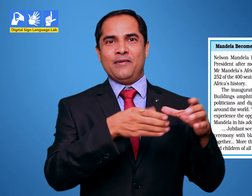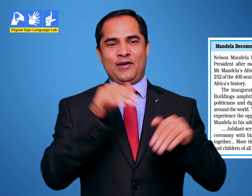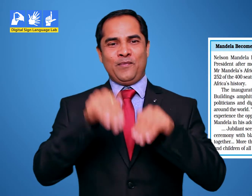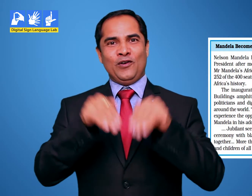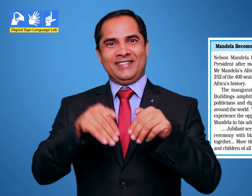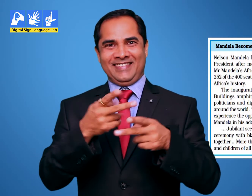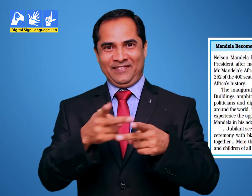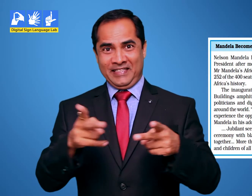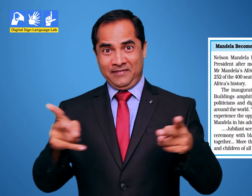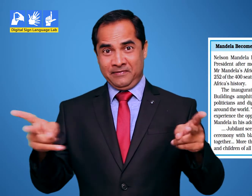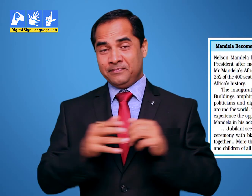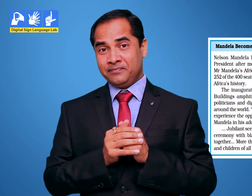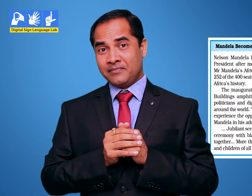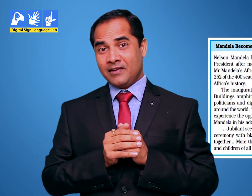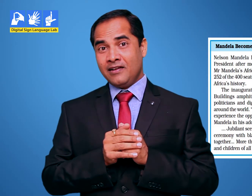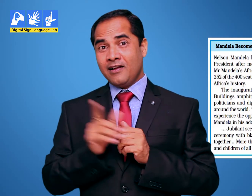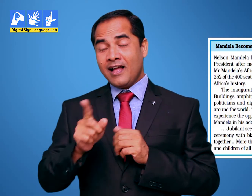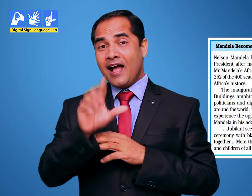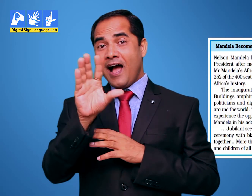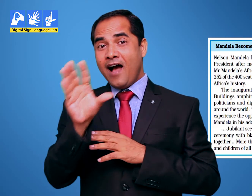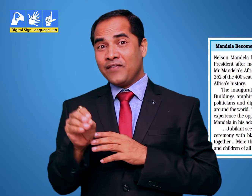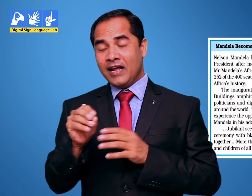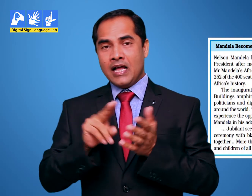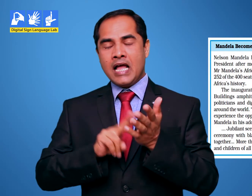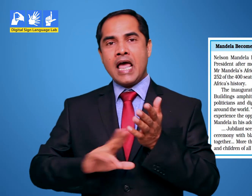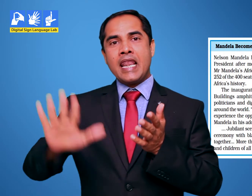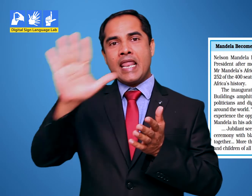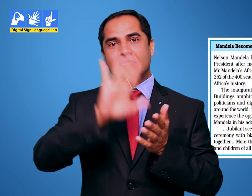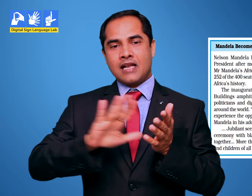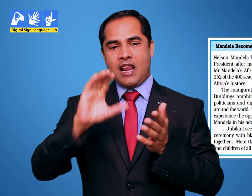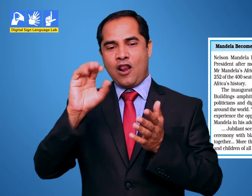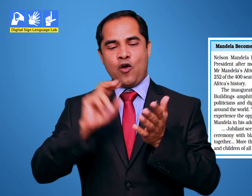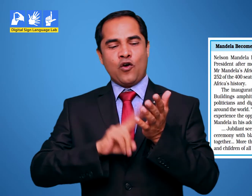many political parties - one of these parties called African National Congress